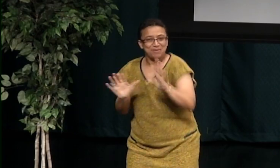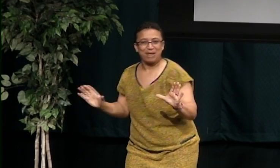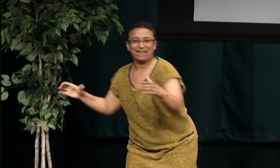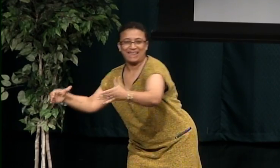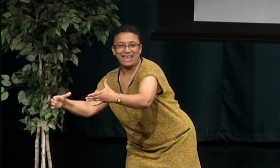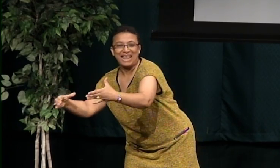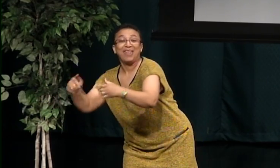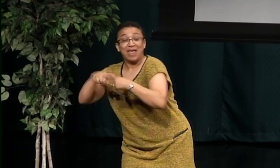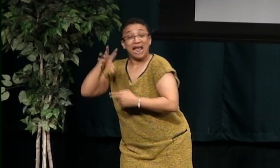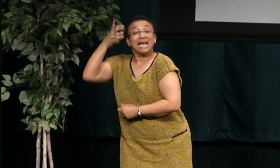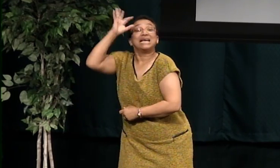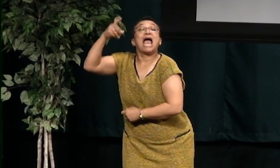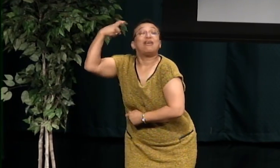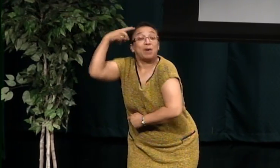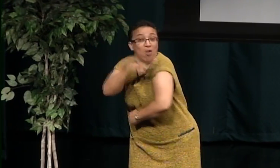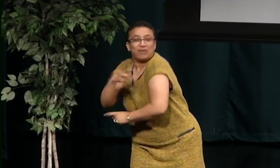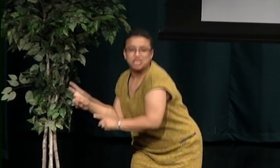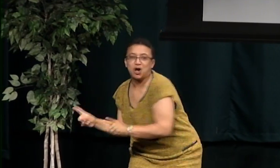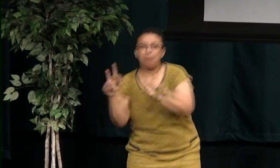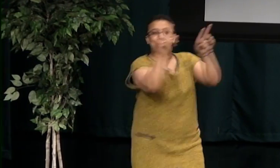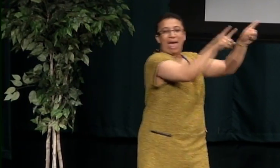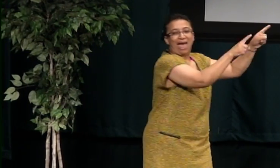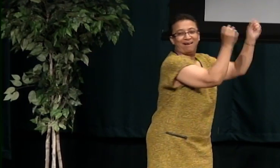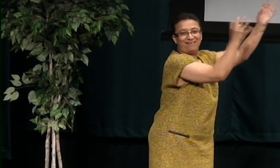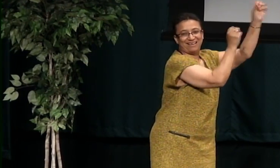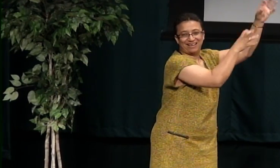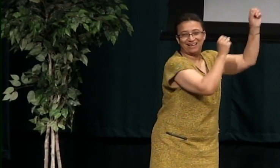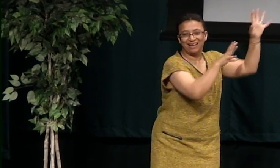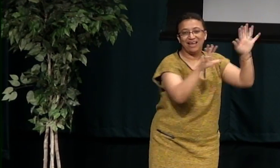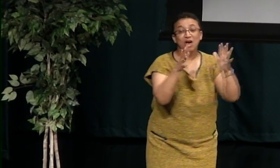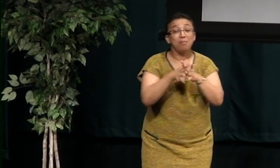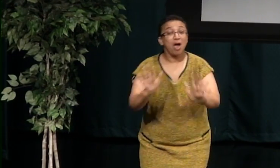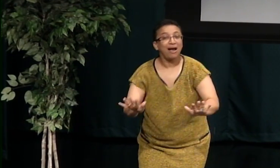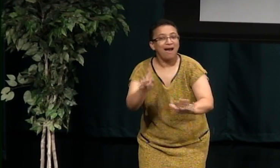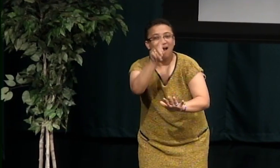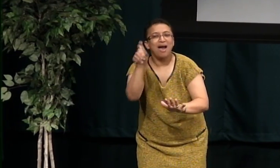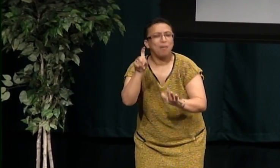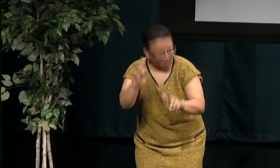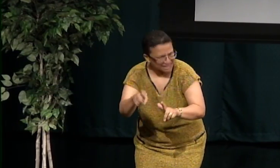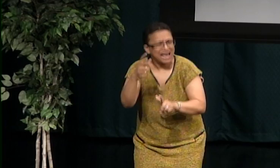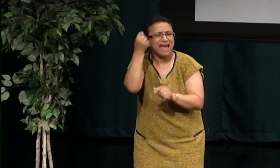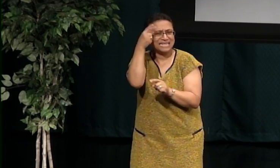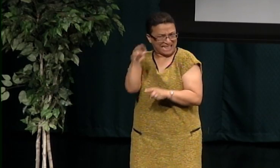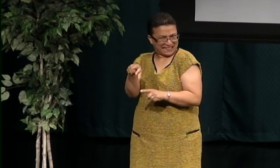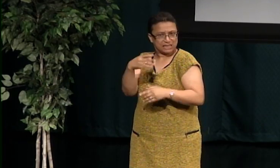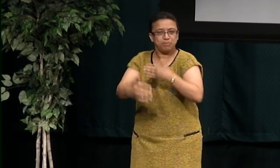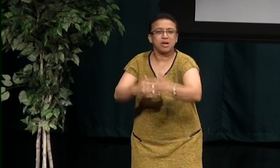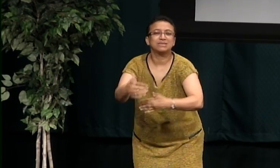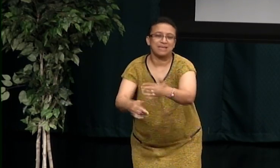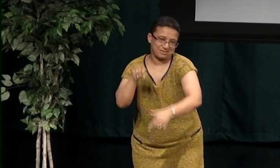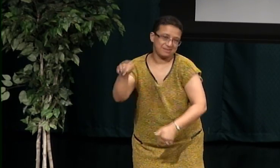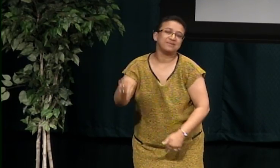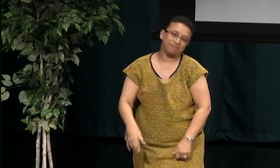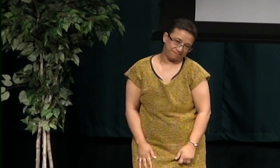We could hash out terms. We were all together. Government officials were there. The disability community was there.